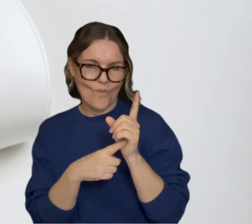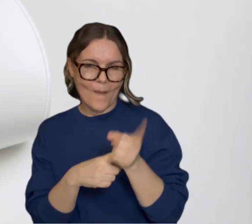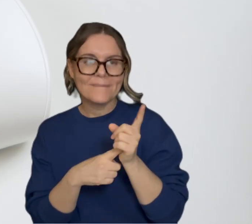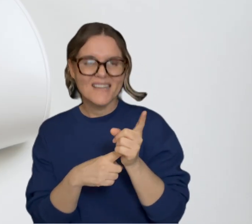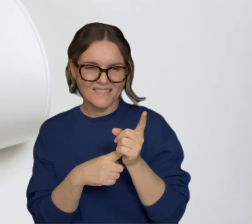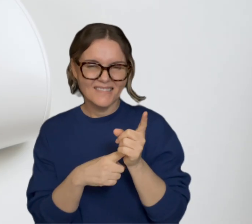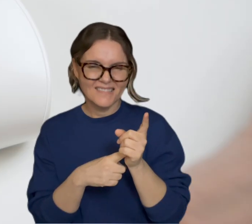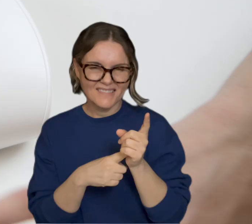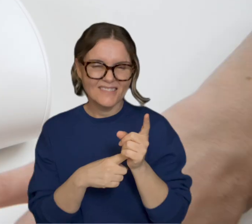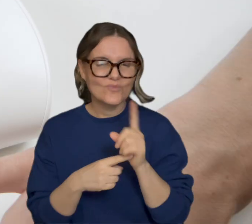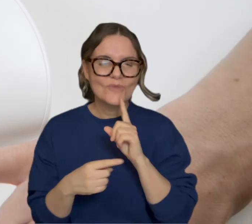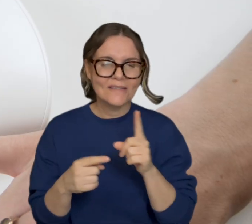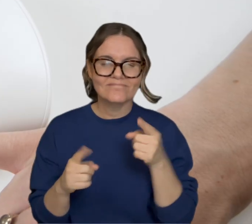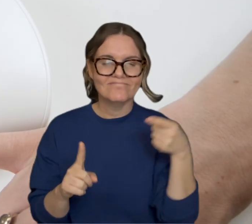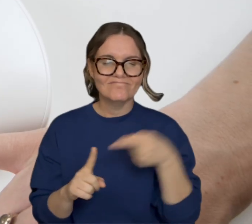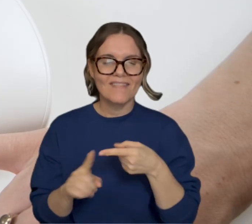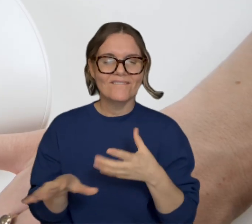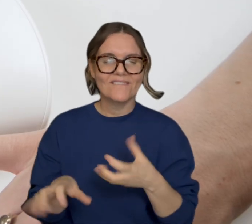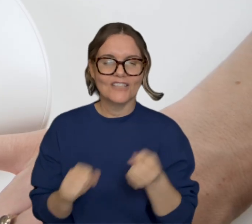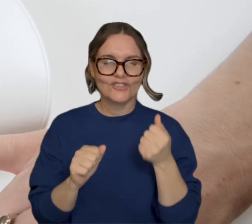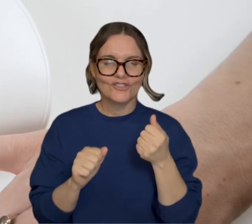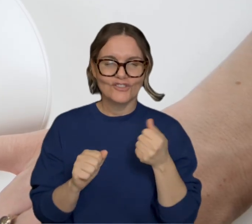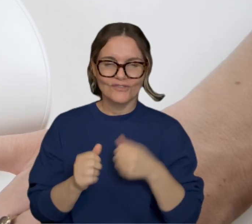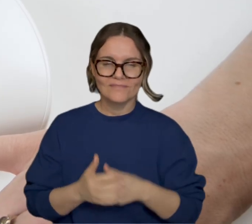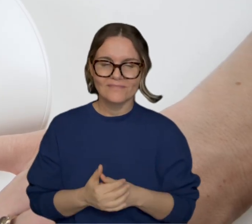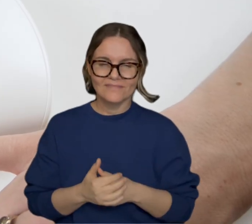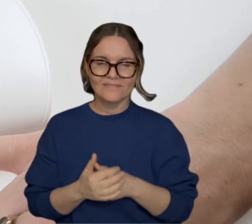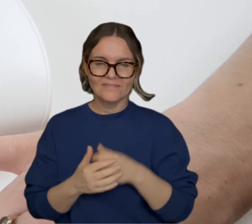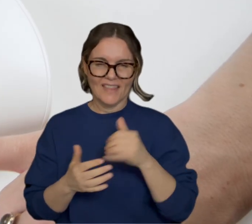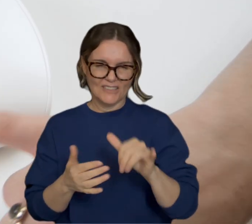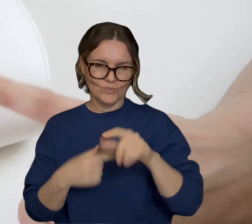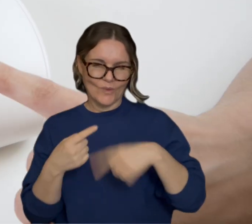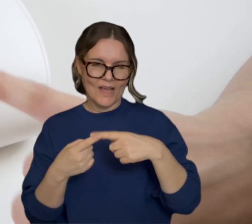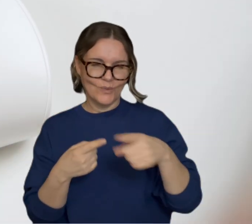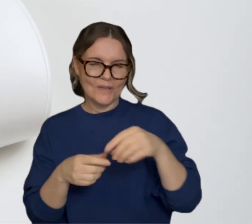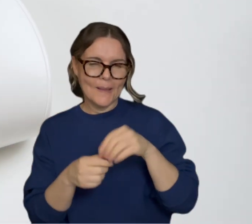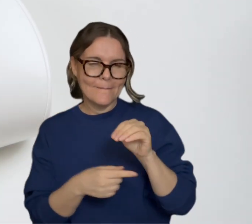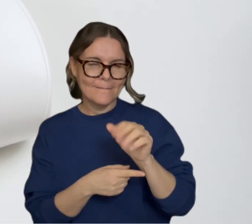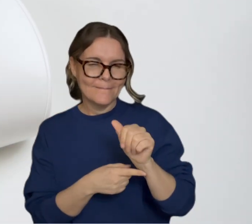per minute it is just a faster suck pattern especially because you're in massage mode